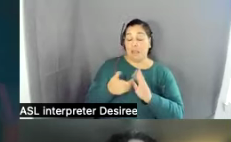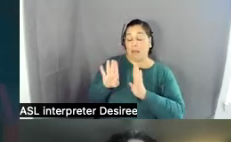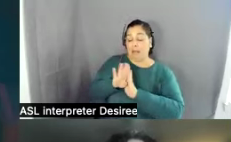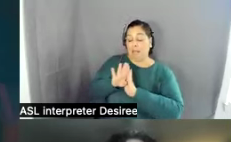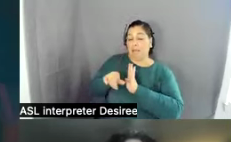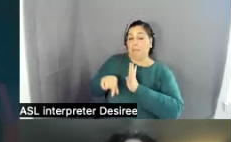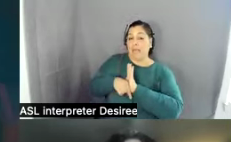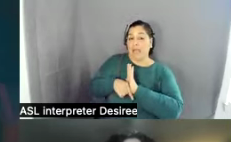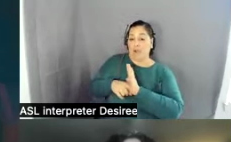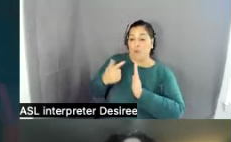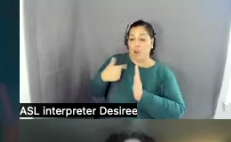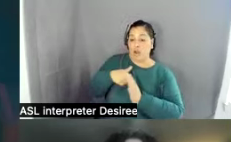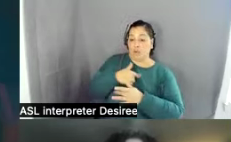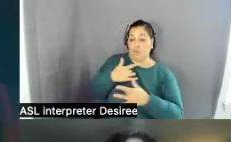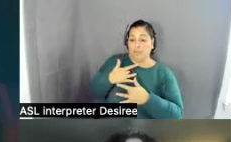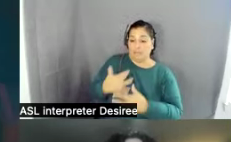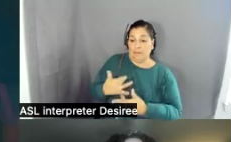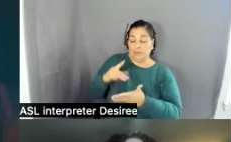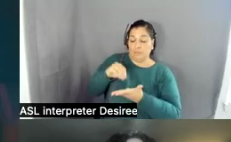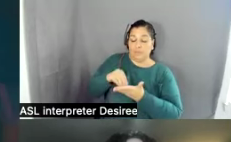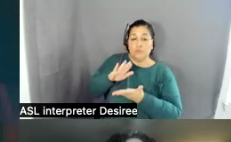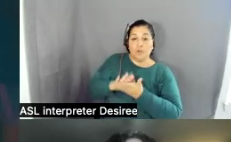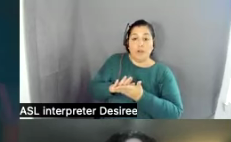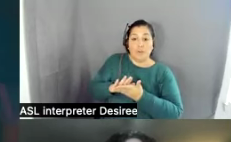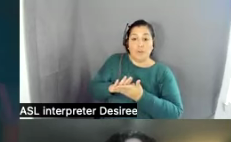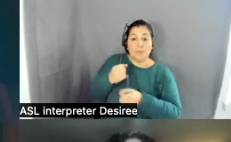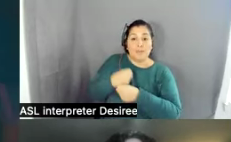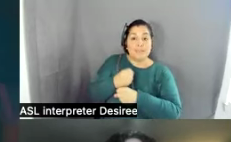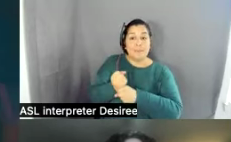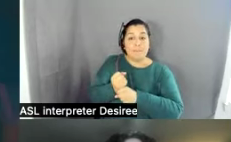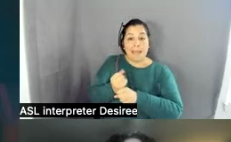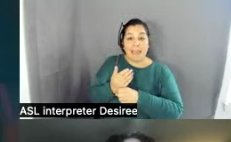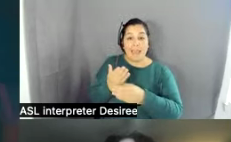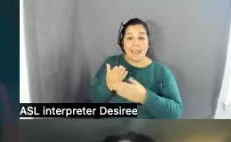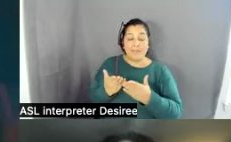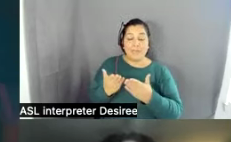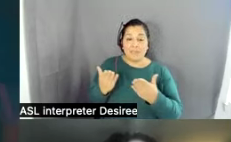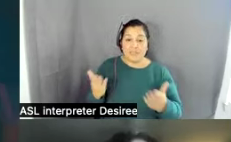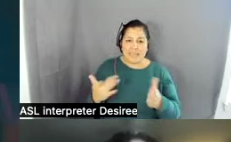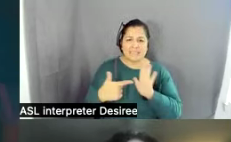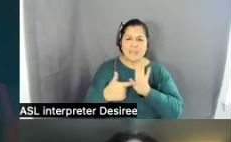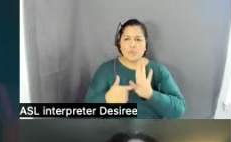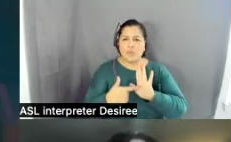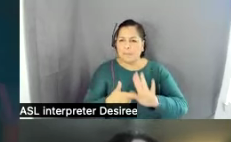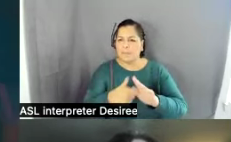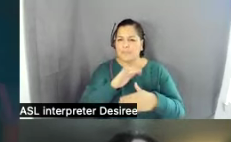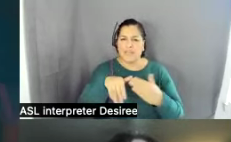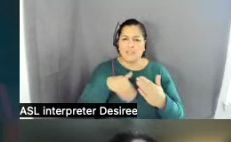and make something that represents, all of that information,